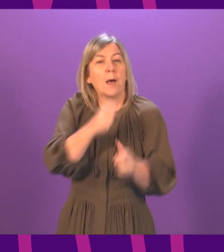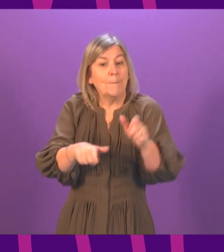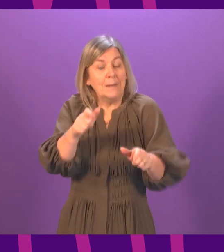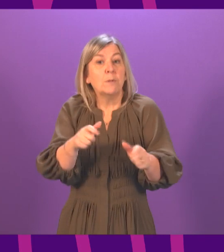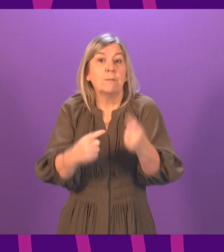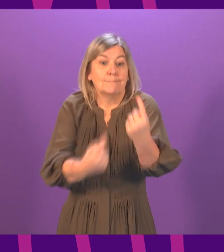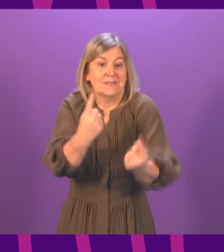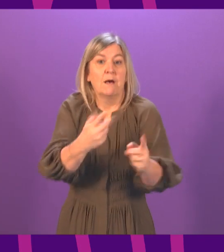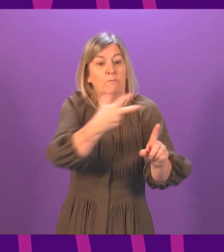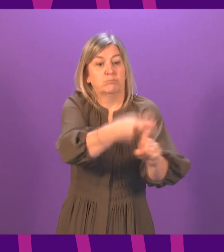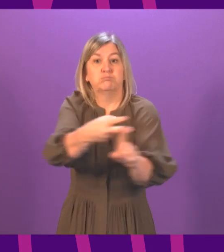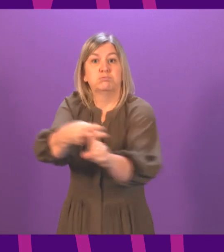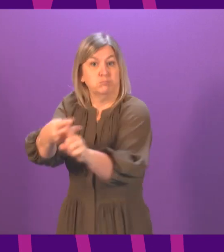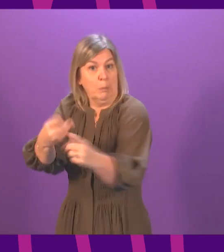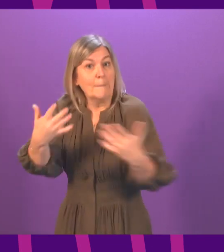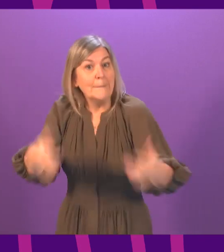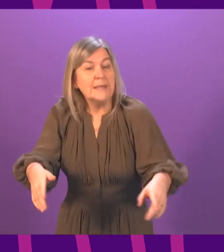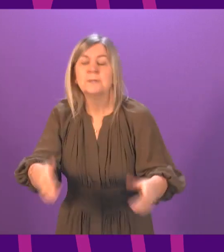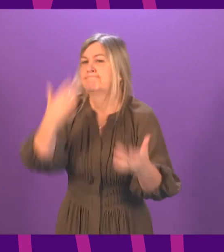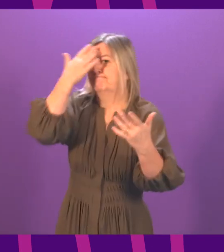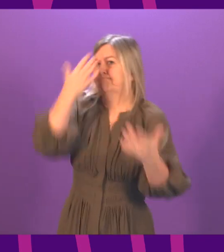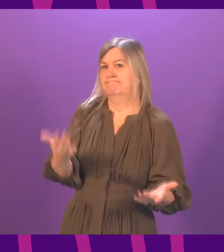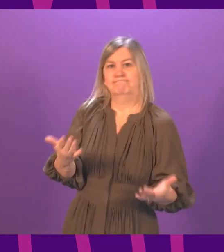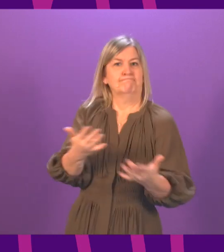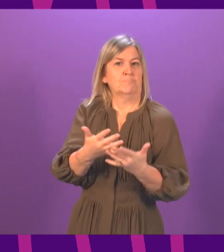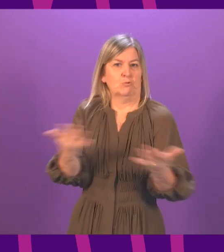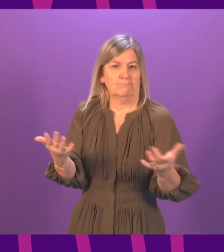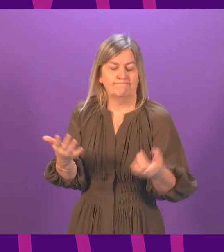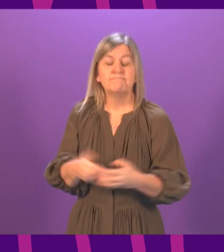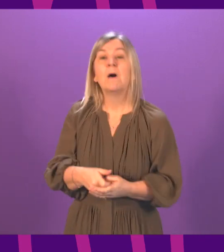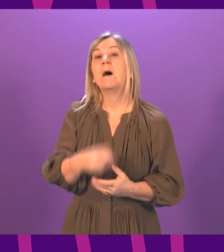be published as soon as possible. From the information that I have, though, I can report that